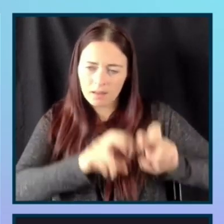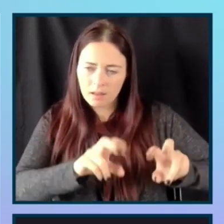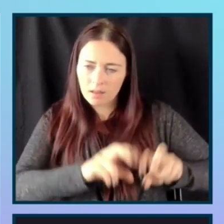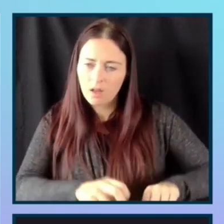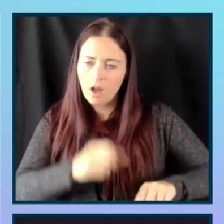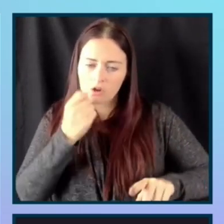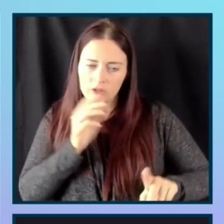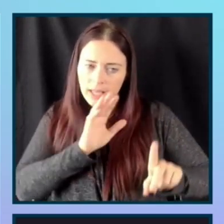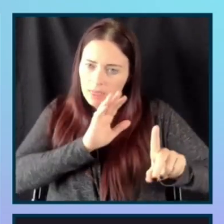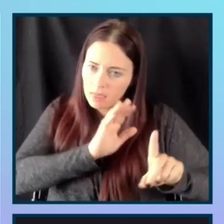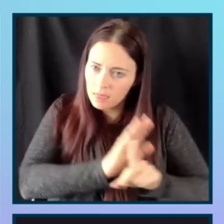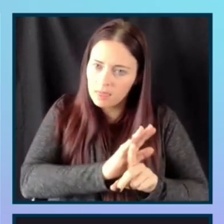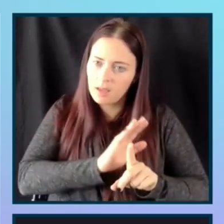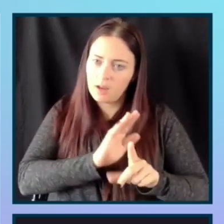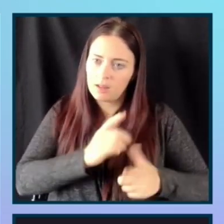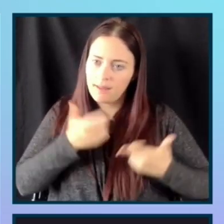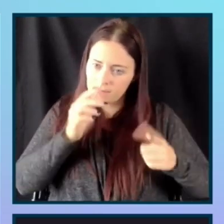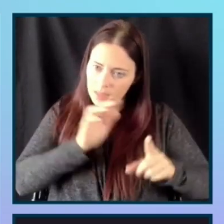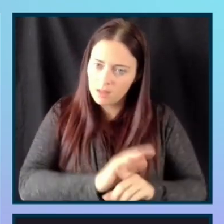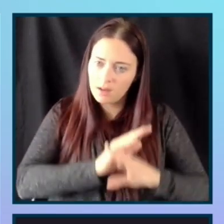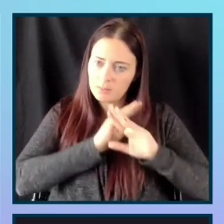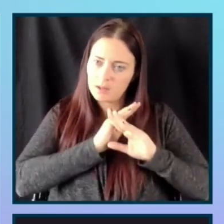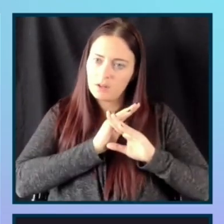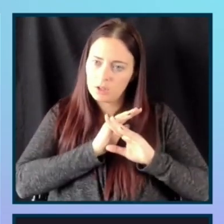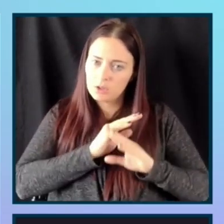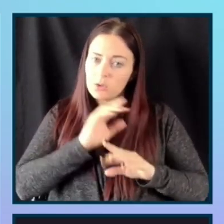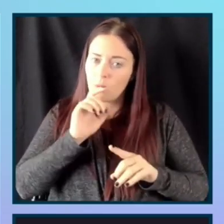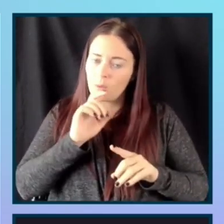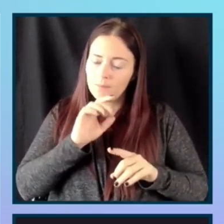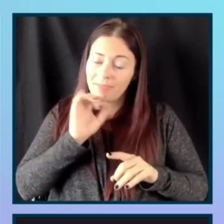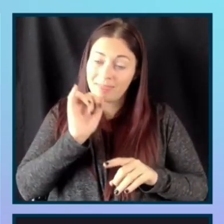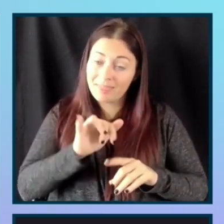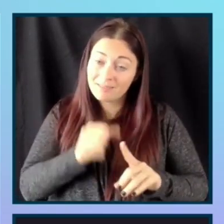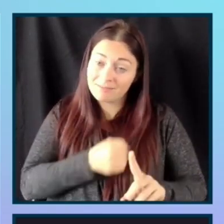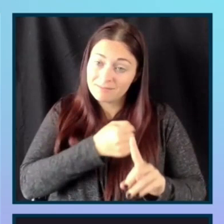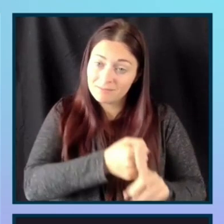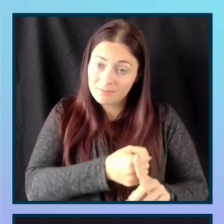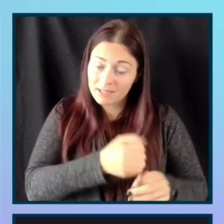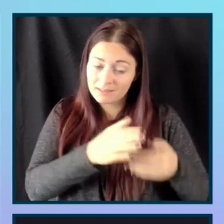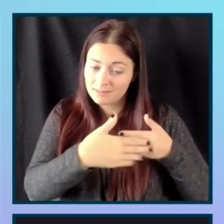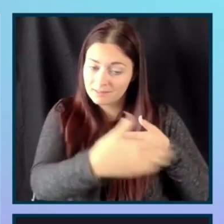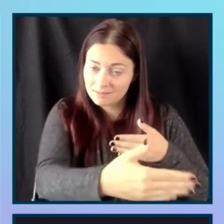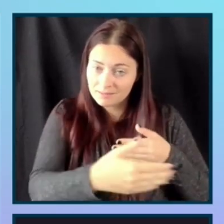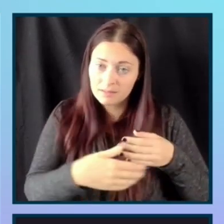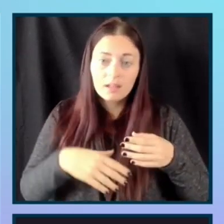Content itself is in exclusion point. And you can't track how somebody interacts with content.